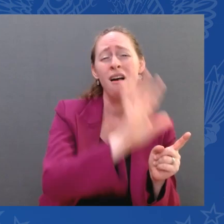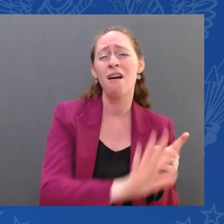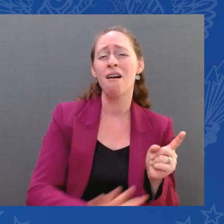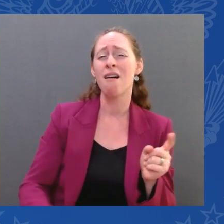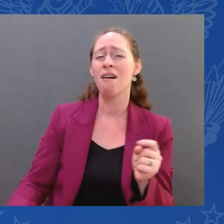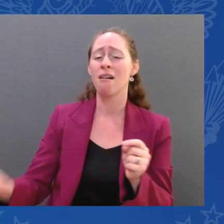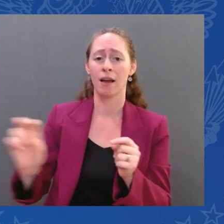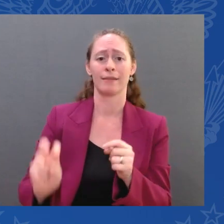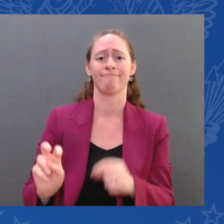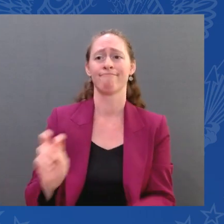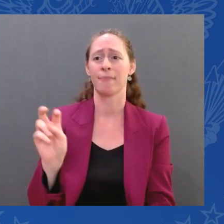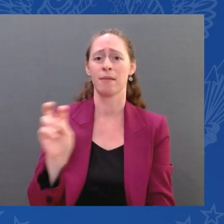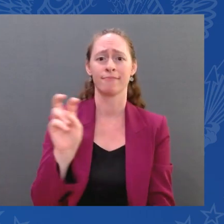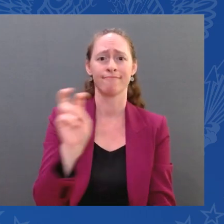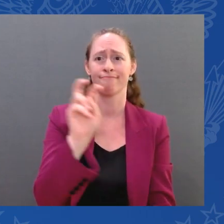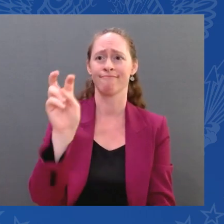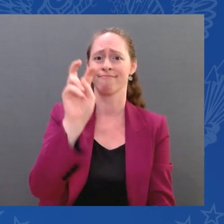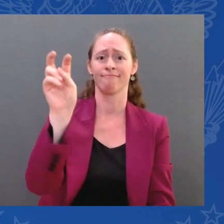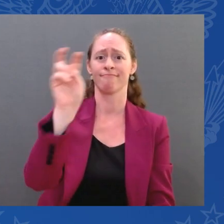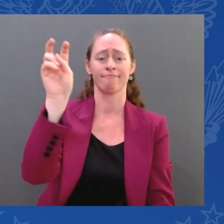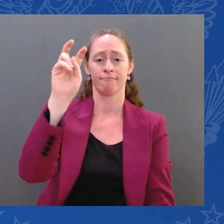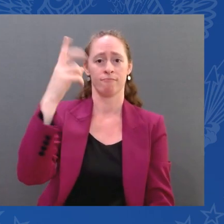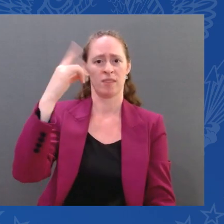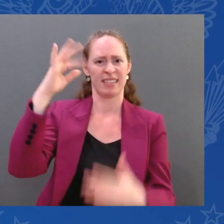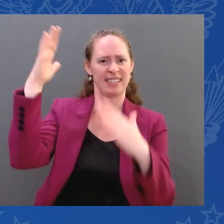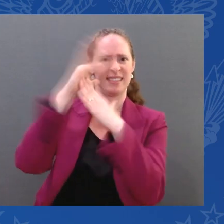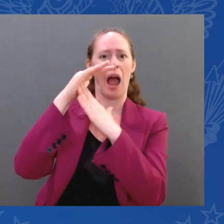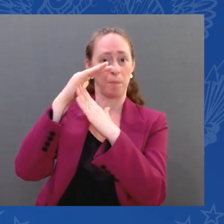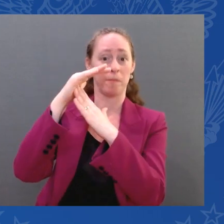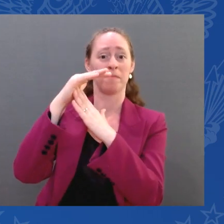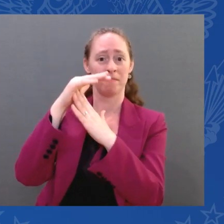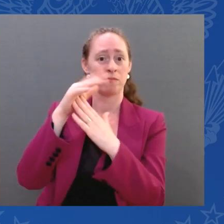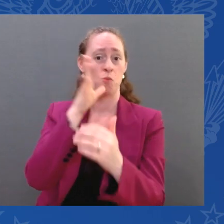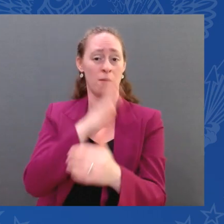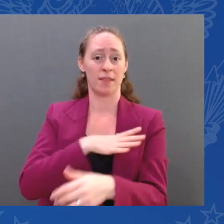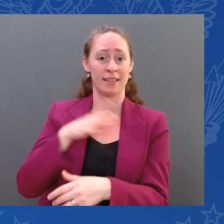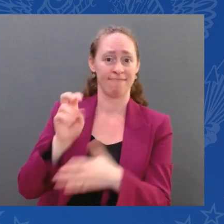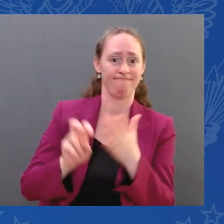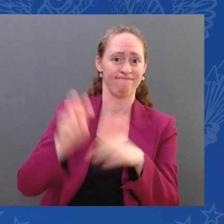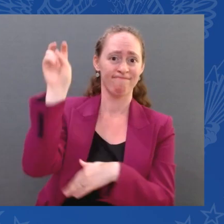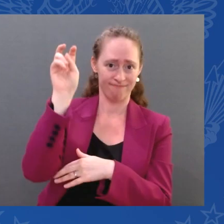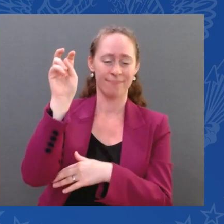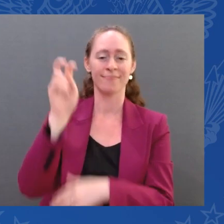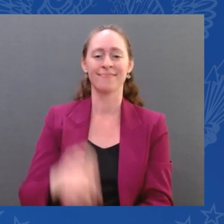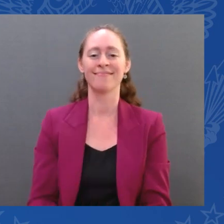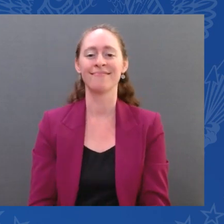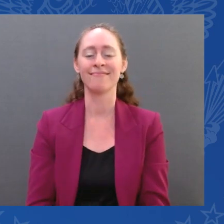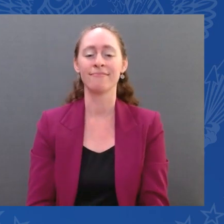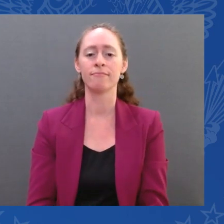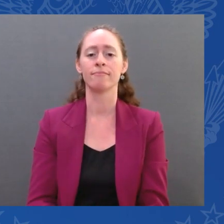She was awarded the Legion of Merit, Bronze Star, and more. In retirement, she spearheaded the nation's first